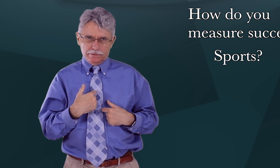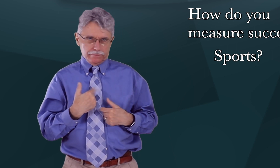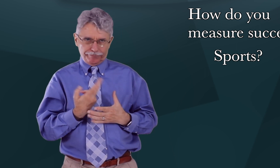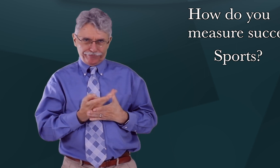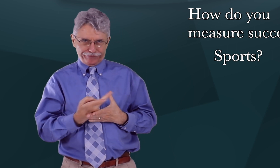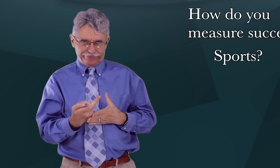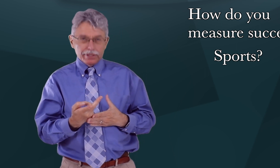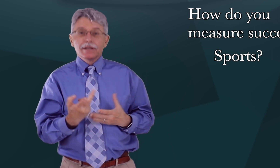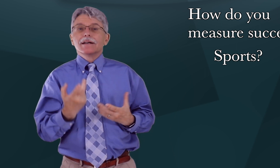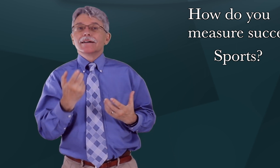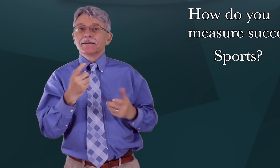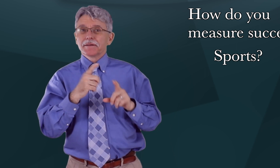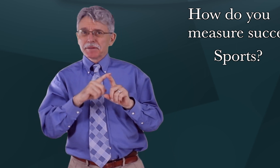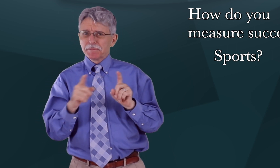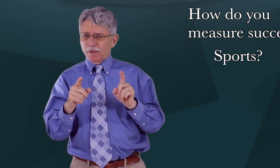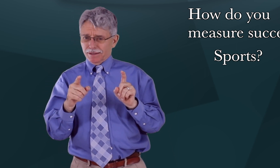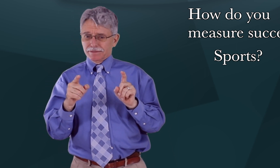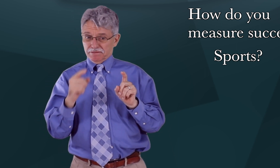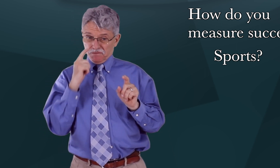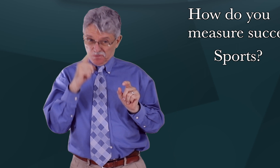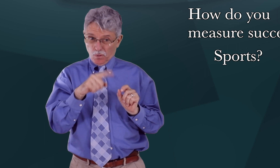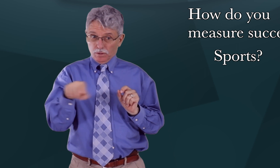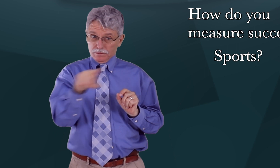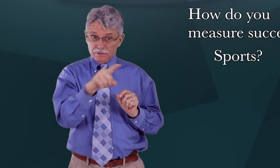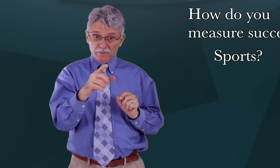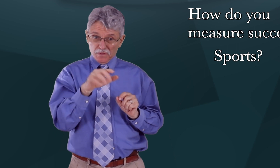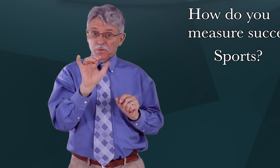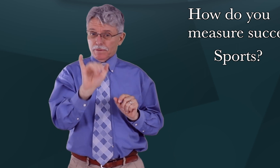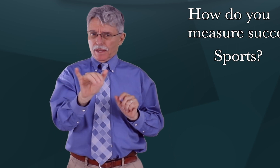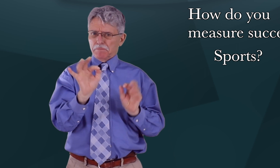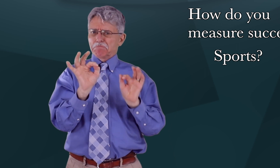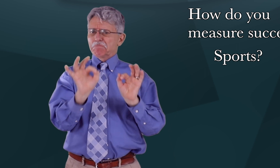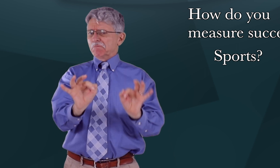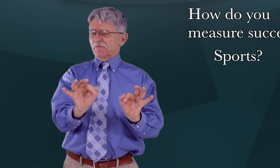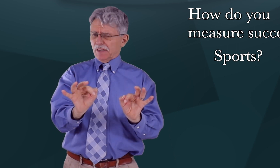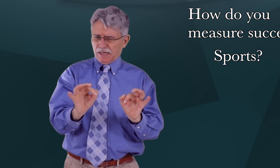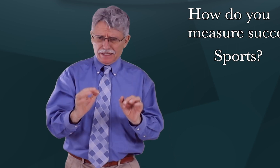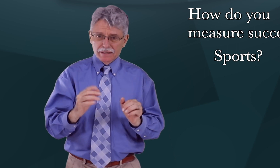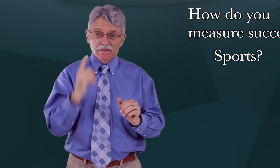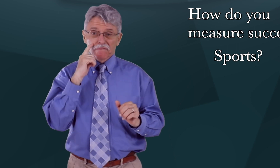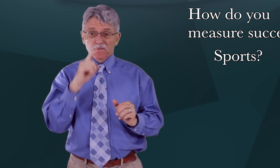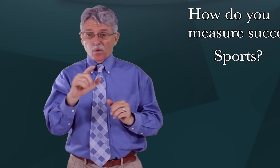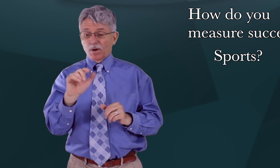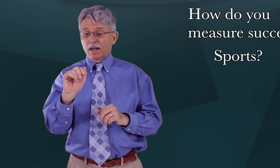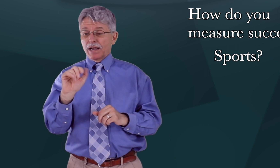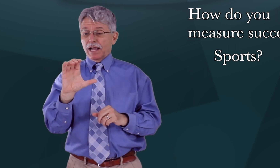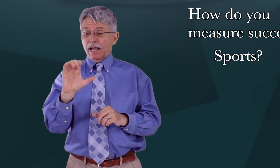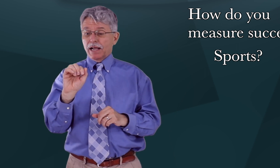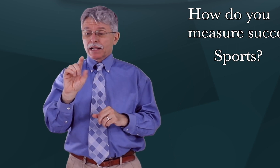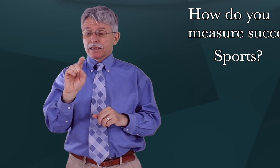of ever hitting it but, you know, that is perfectly fine if that's what it is.